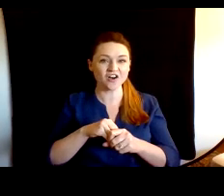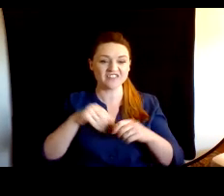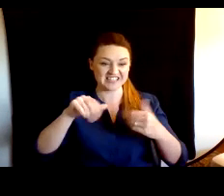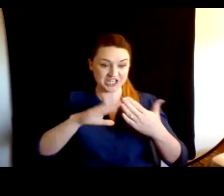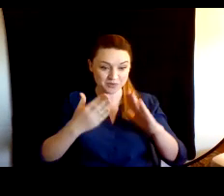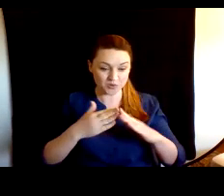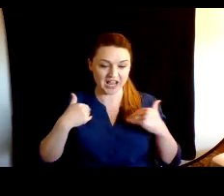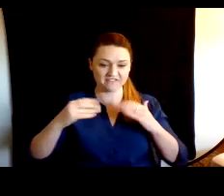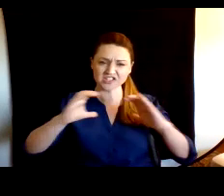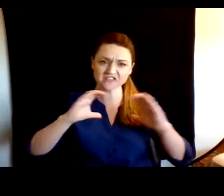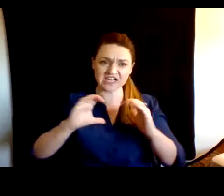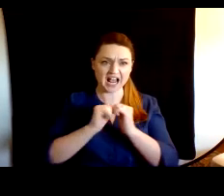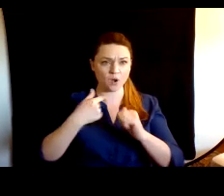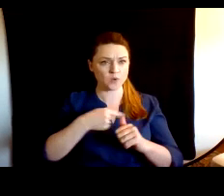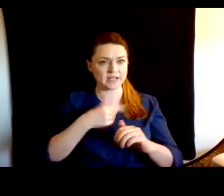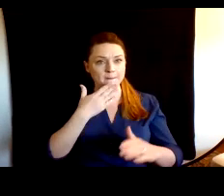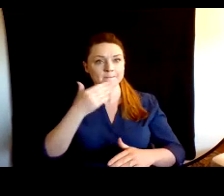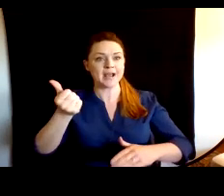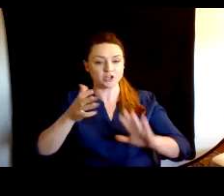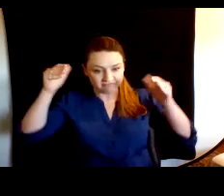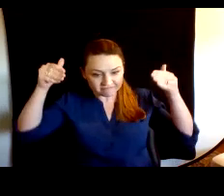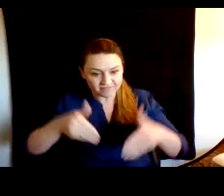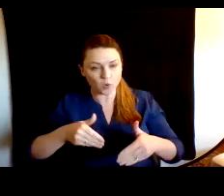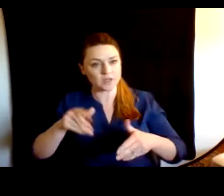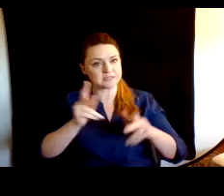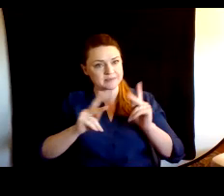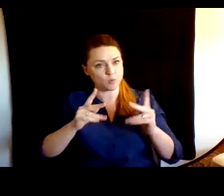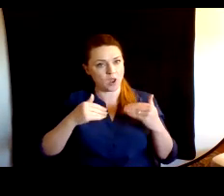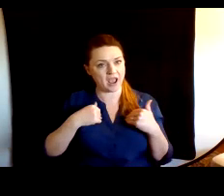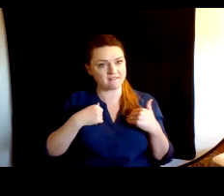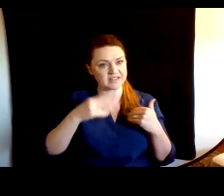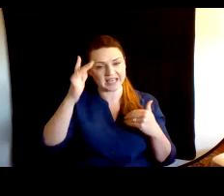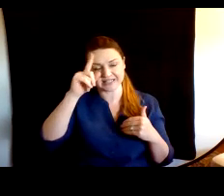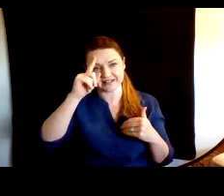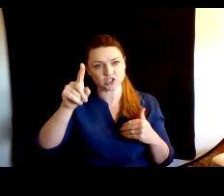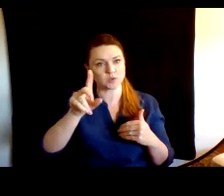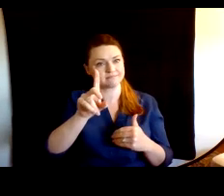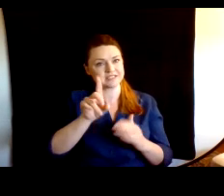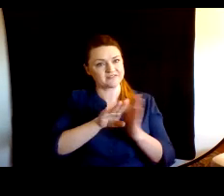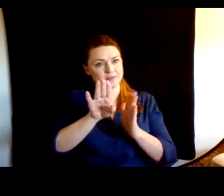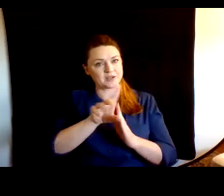about how we can better center individuals with intellectual disabilities and developmental disabilities throughout crises,